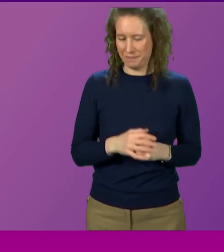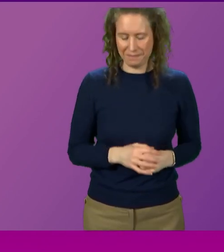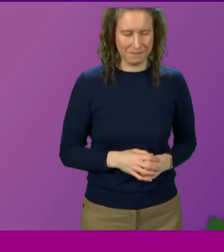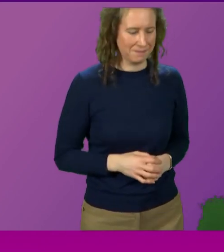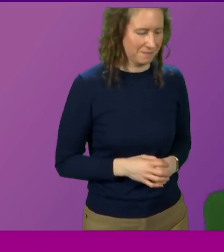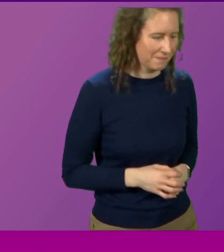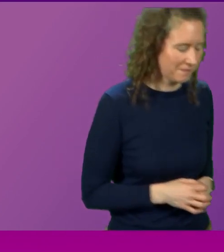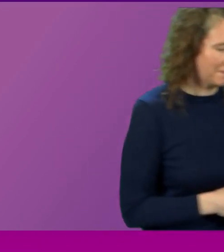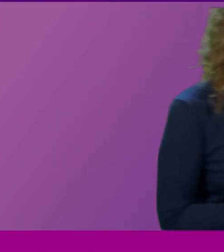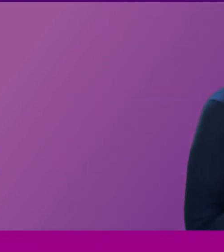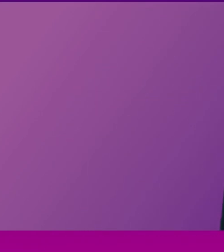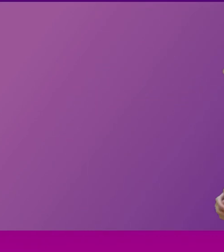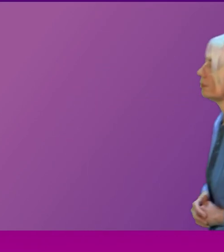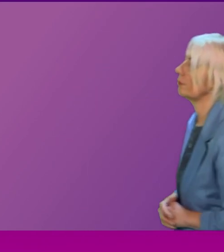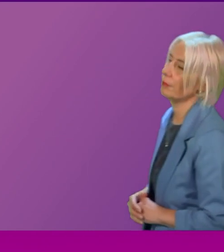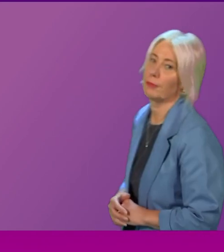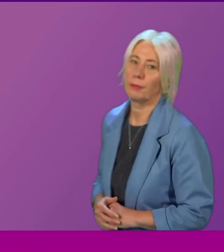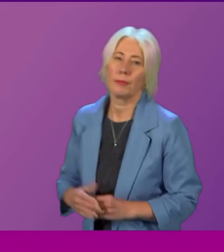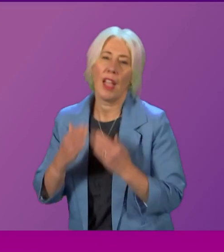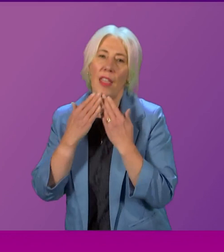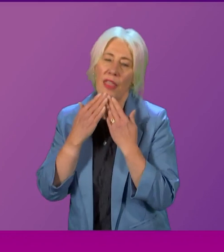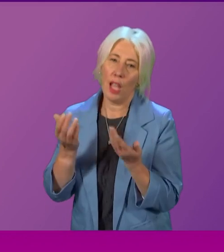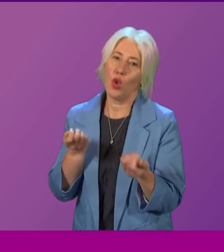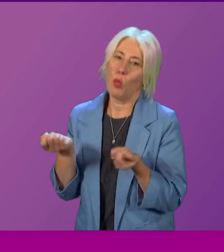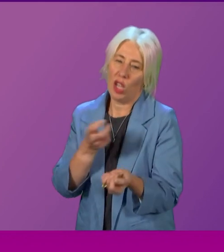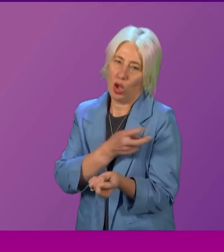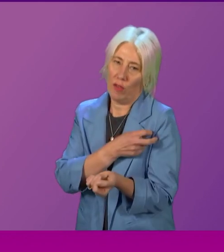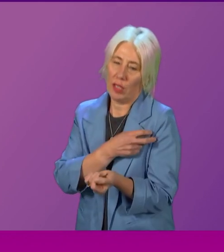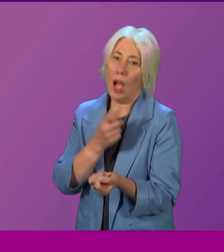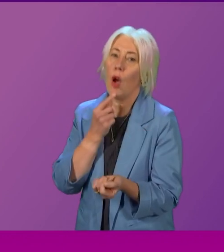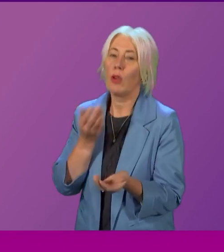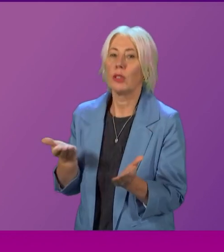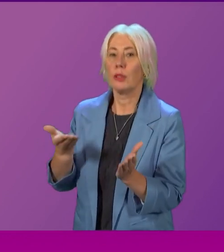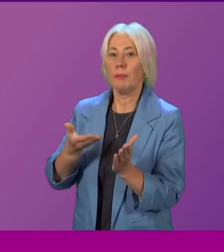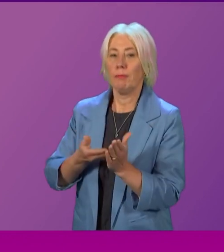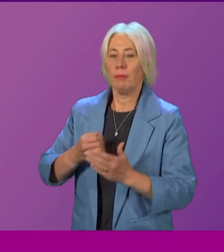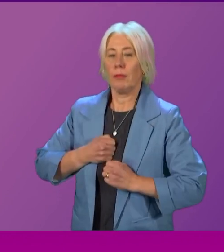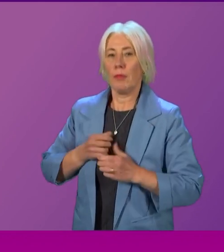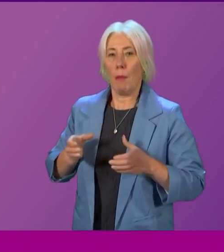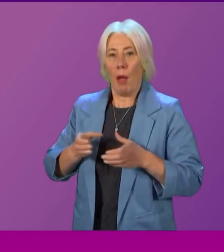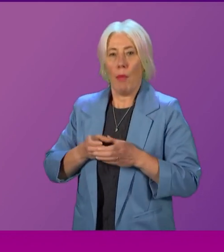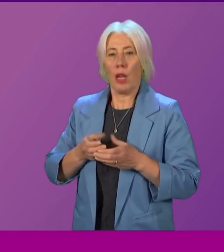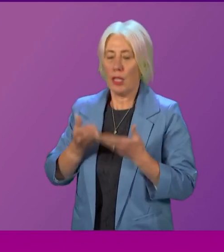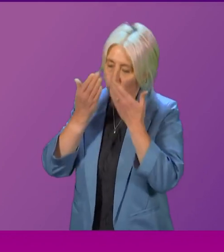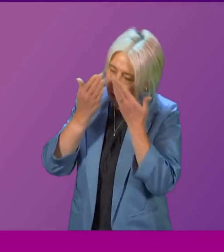Like others, I want to add the thoughts of my party to the tributes paid here today to Doddie Weir.